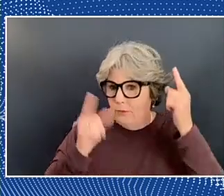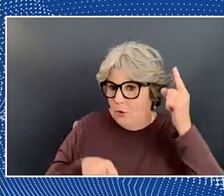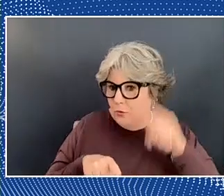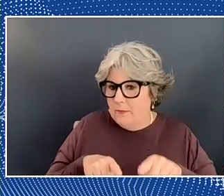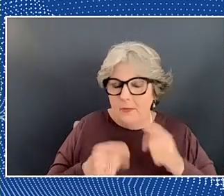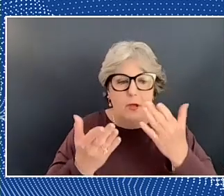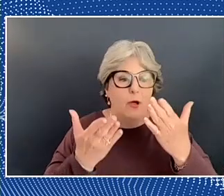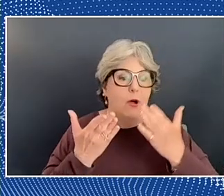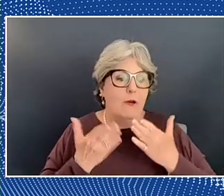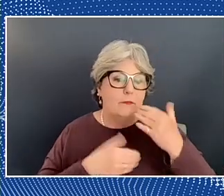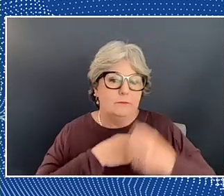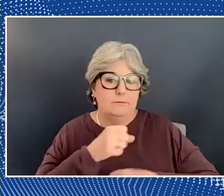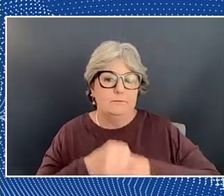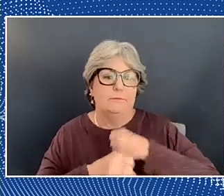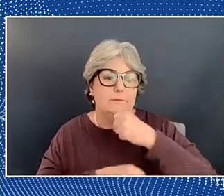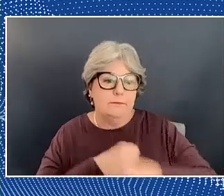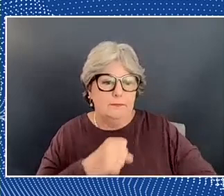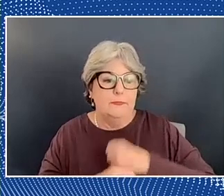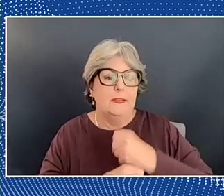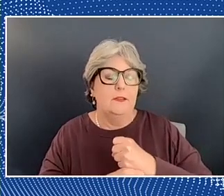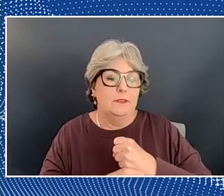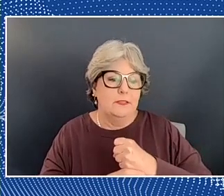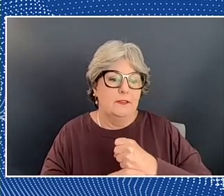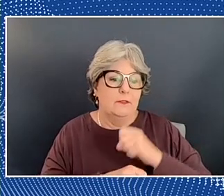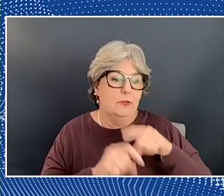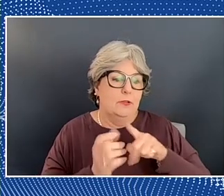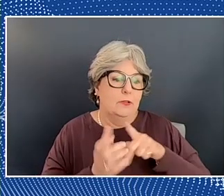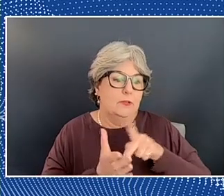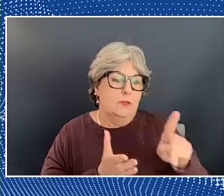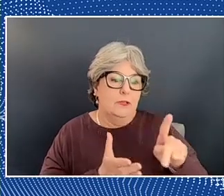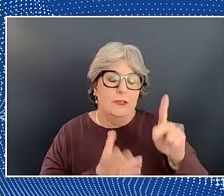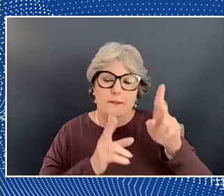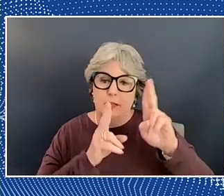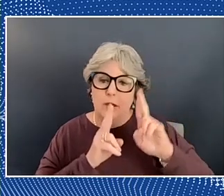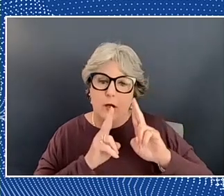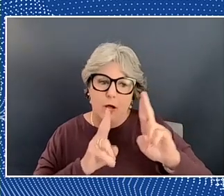years of being in default, since he had honored this agreement and faithfully paid